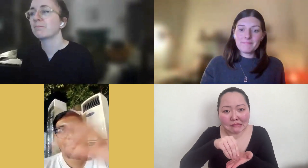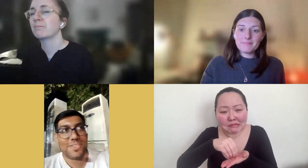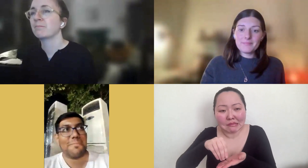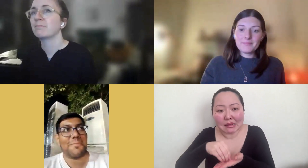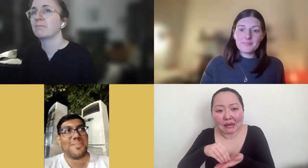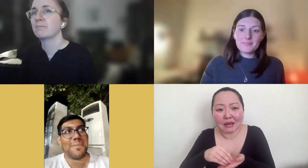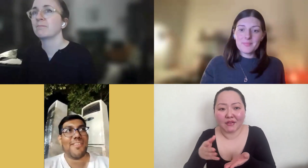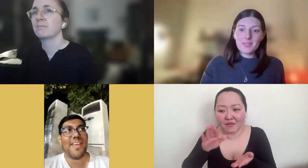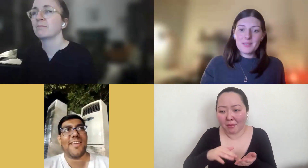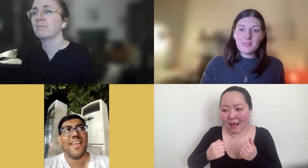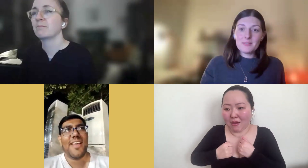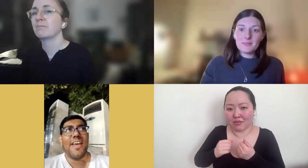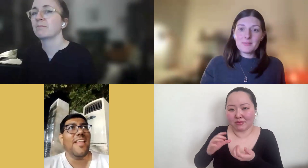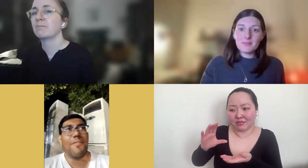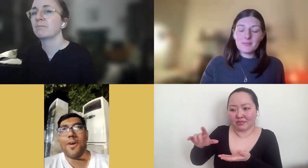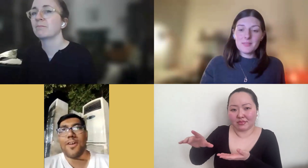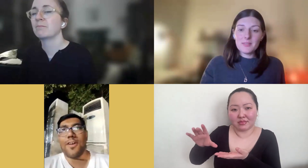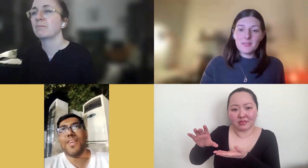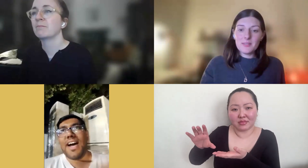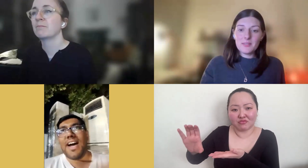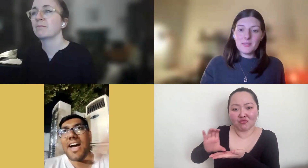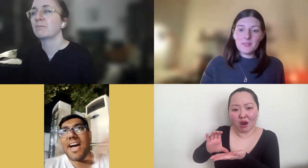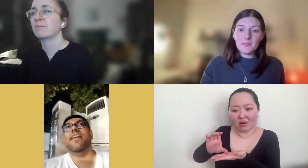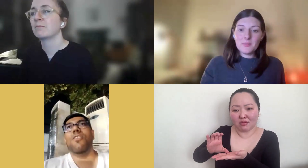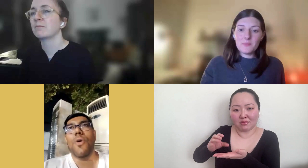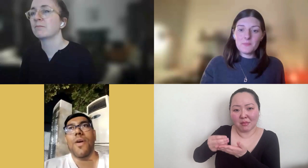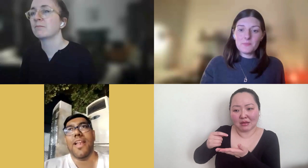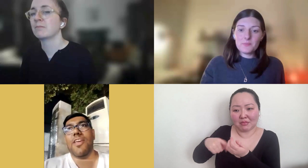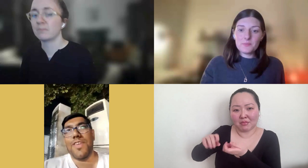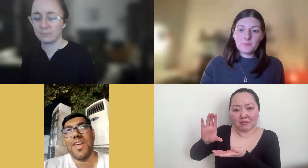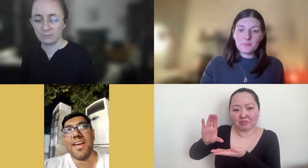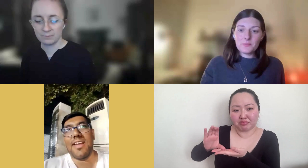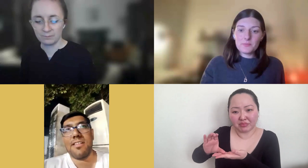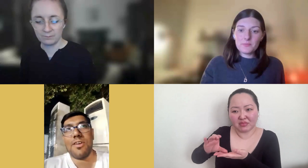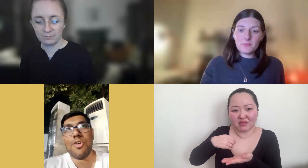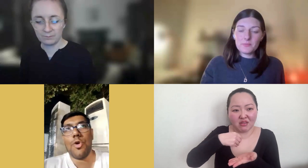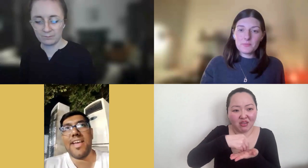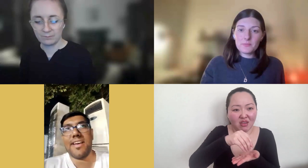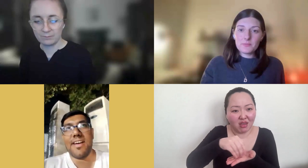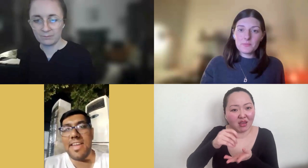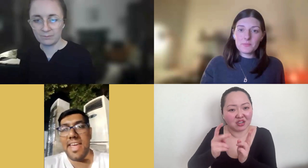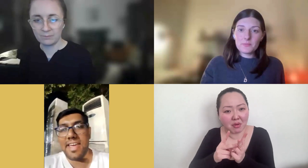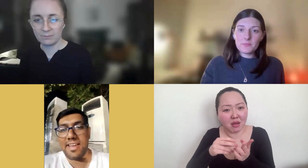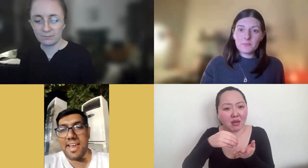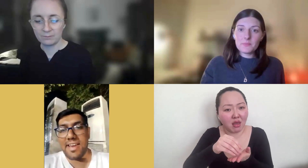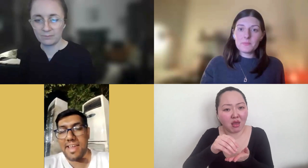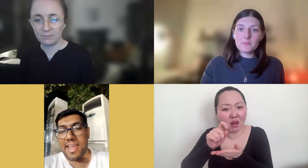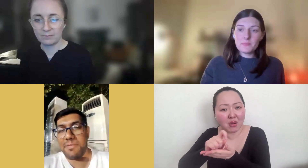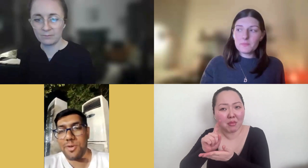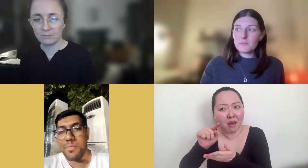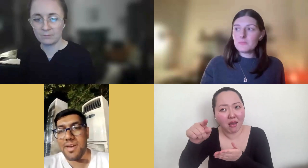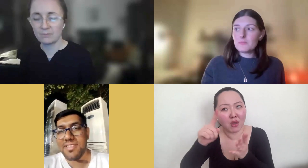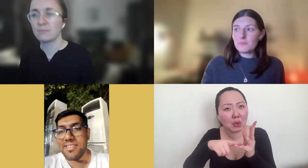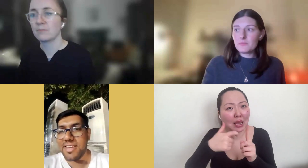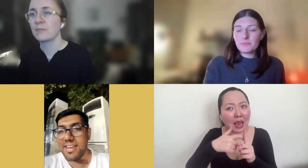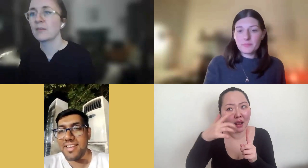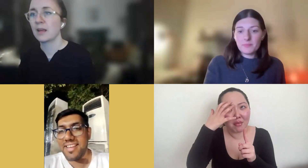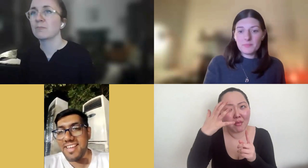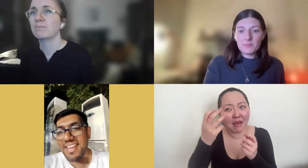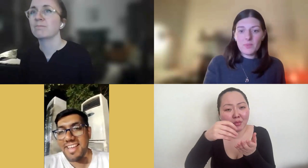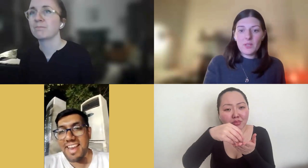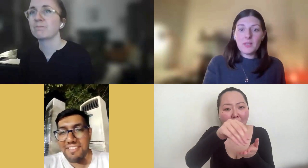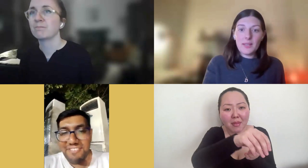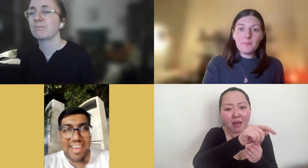just puts in perspective that of course, we are growing a day at a time but it is still, like,